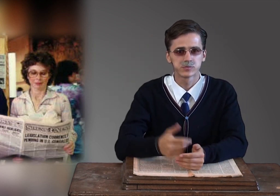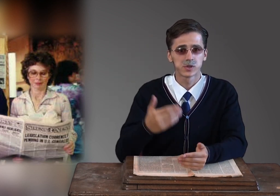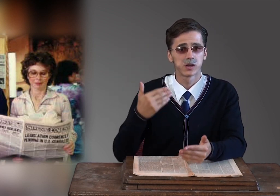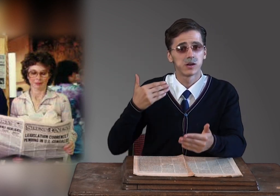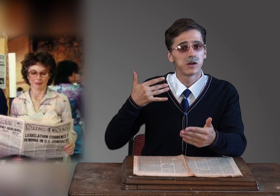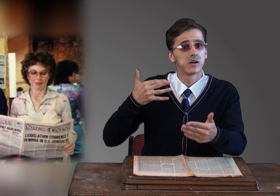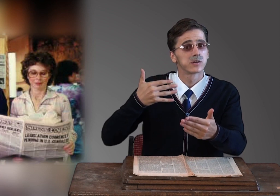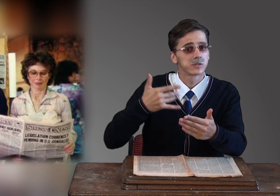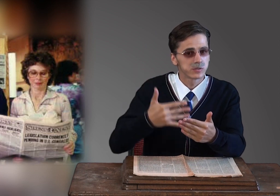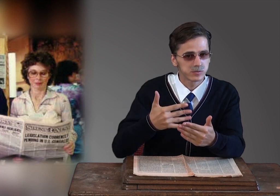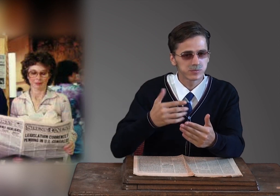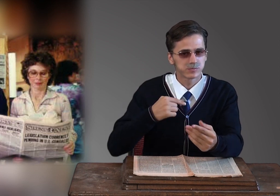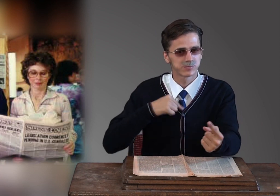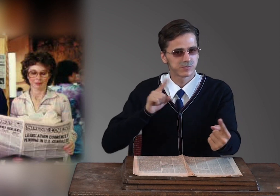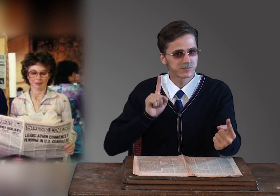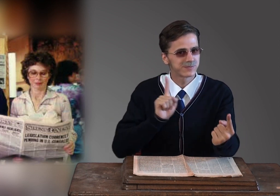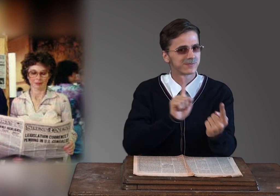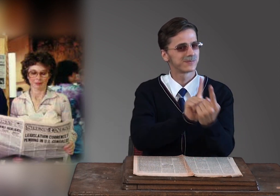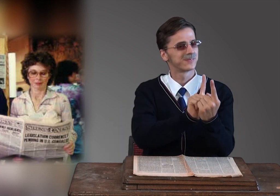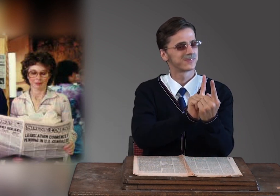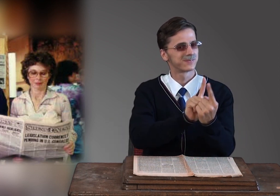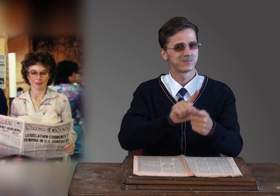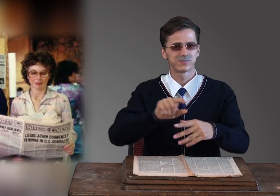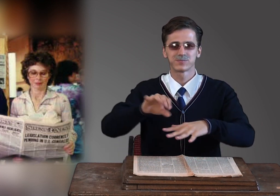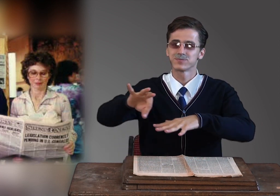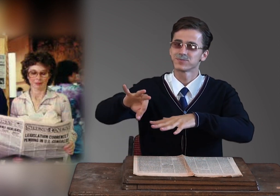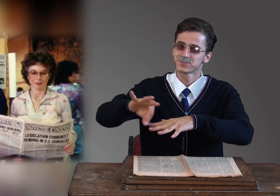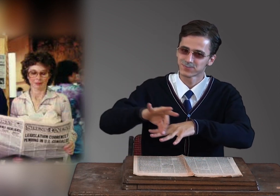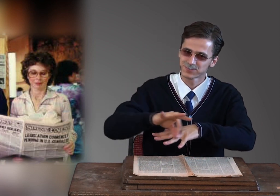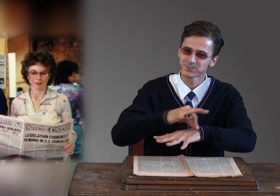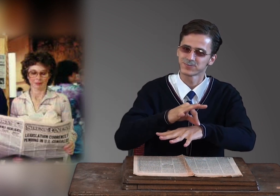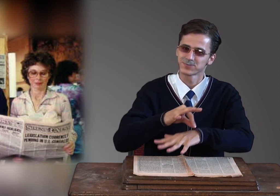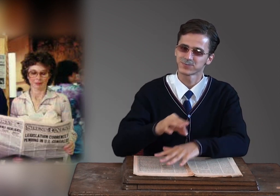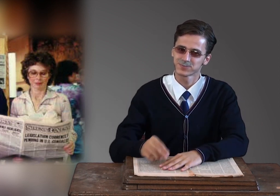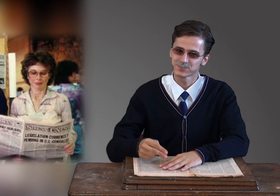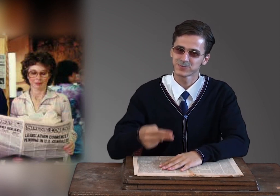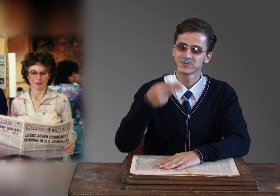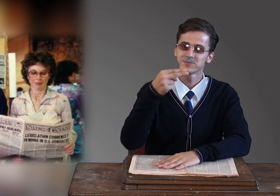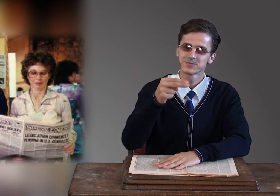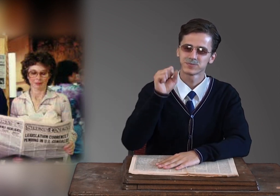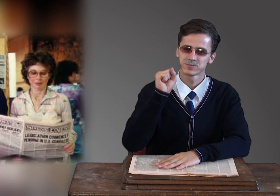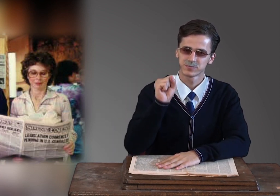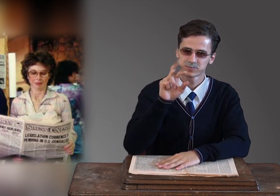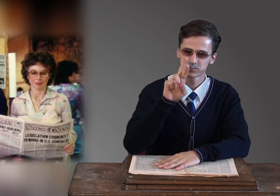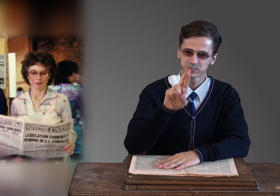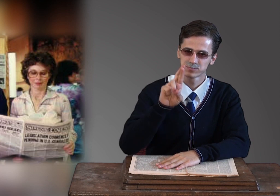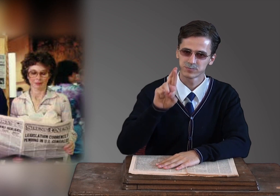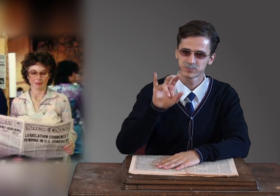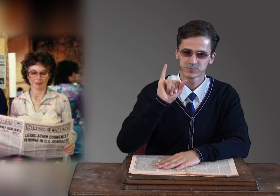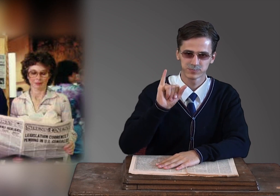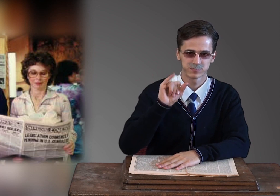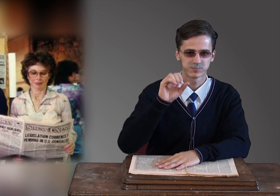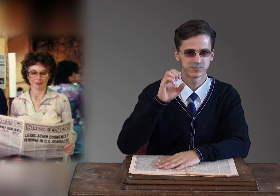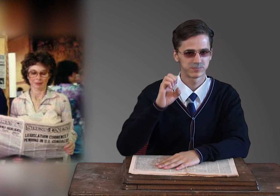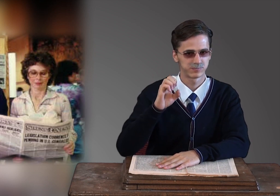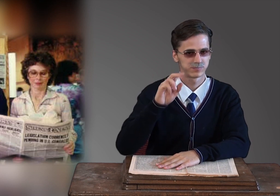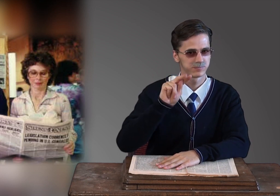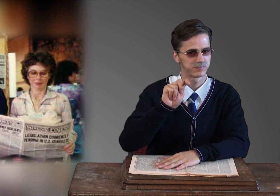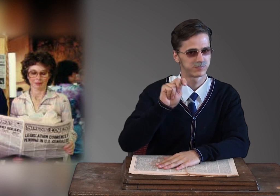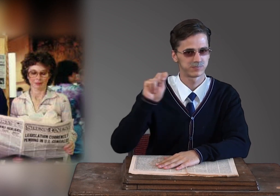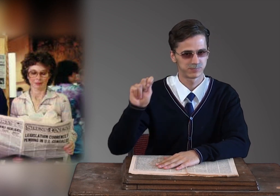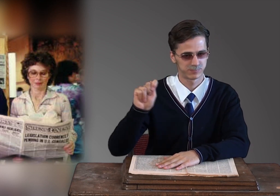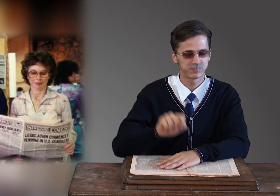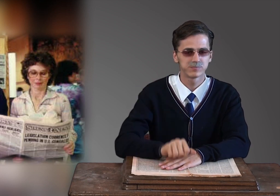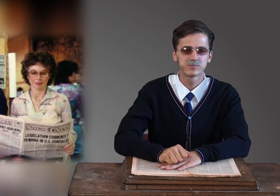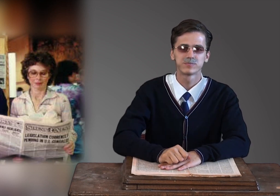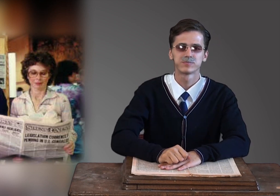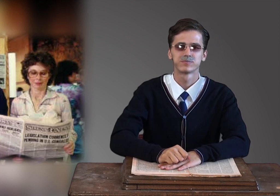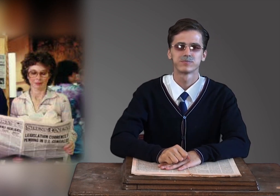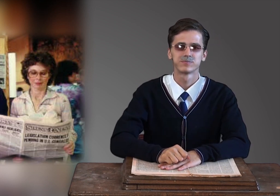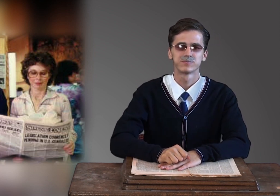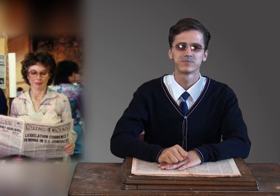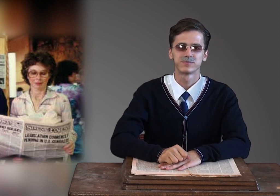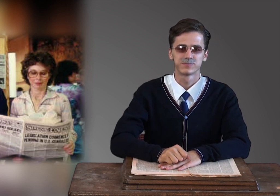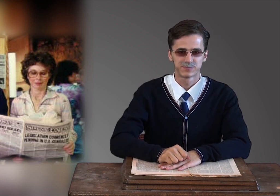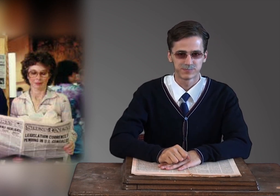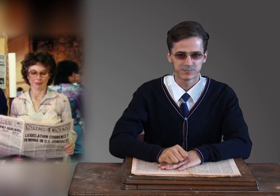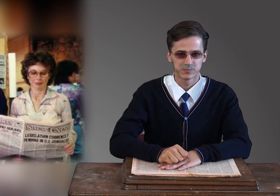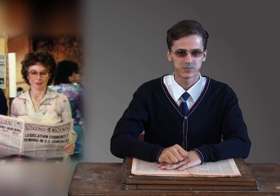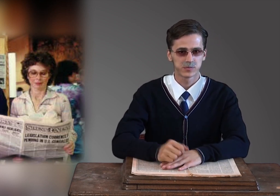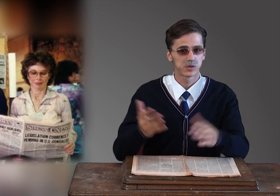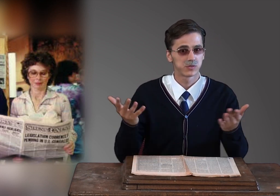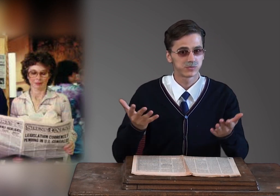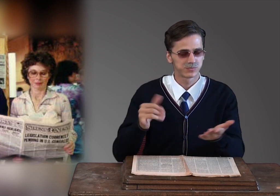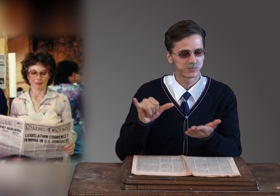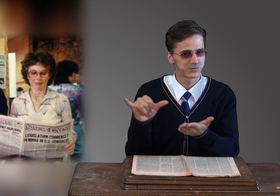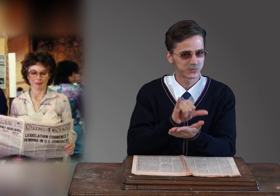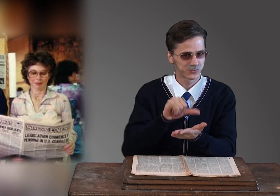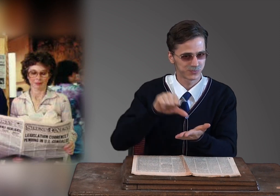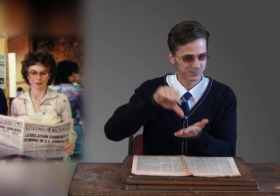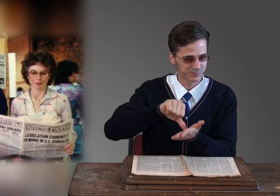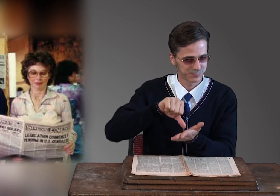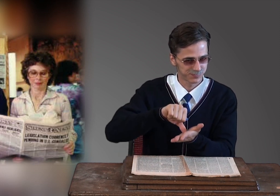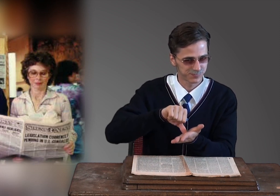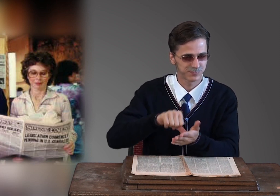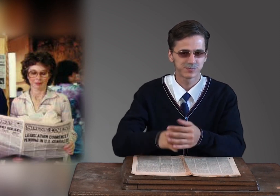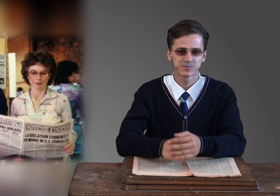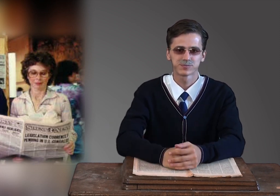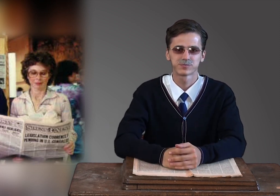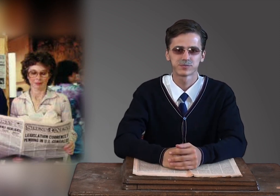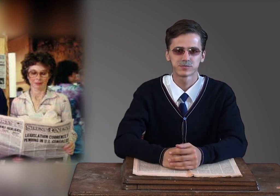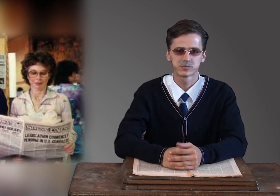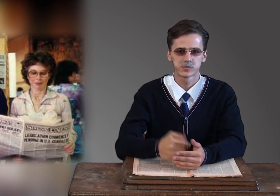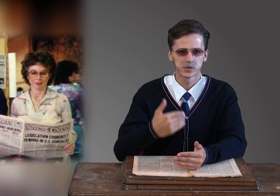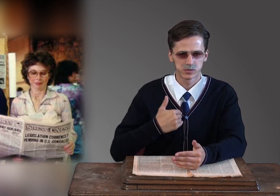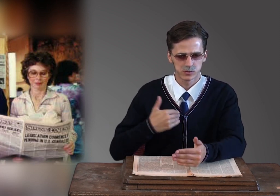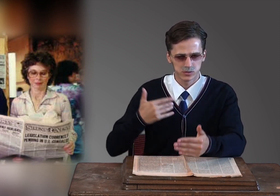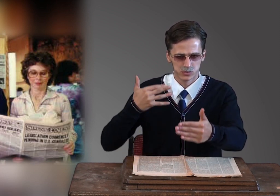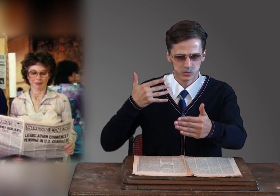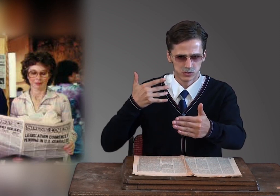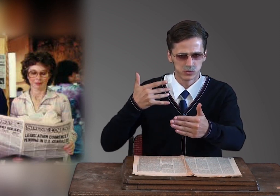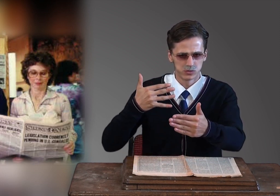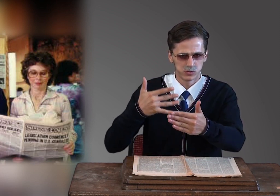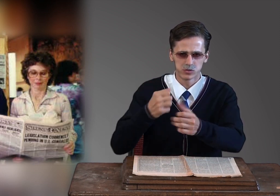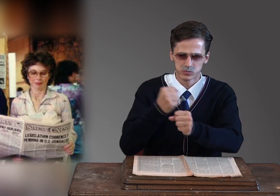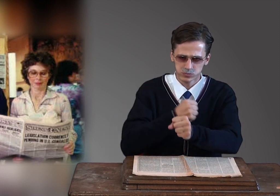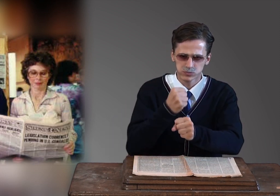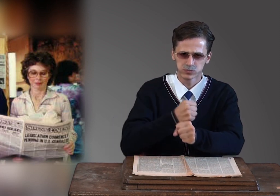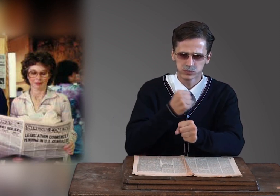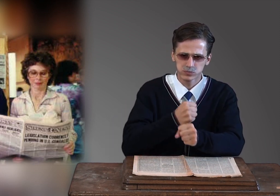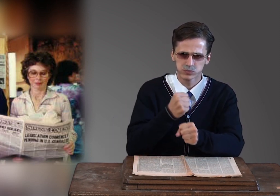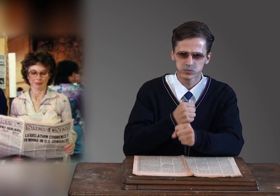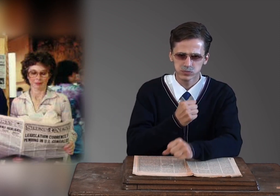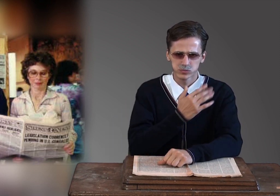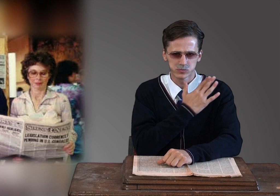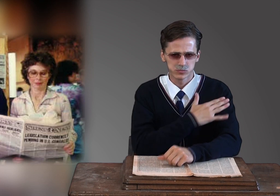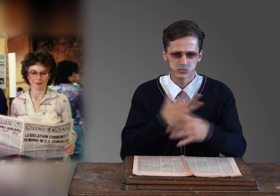I met and married my wife, Harriet in New York City. Although I continued to work